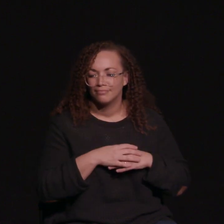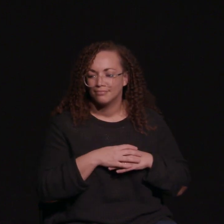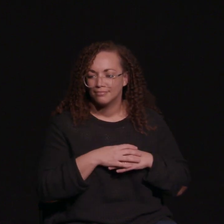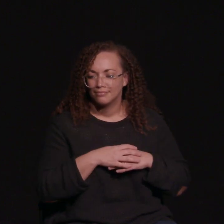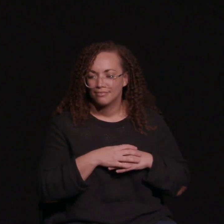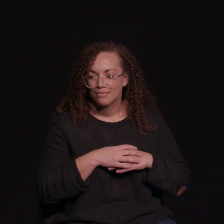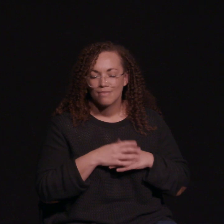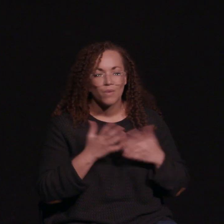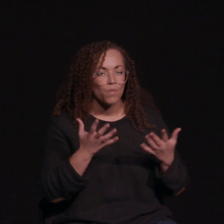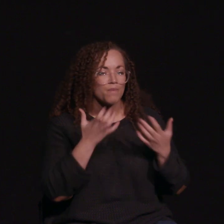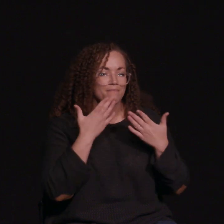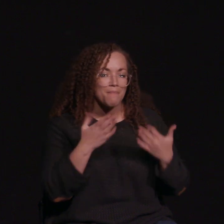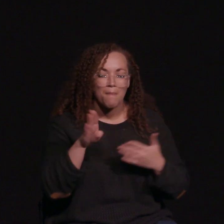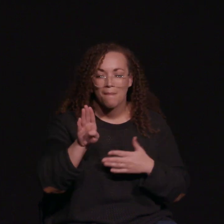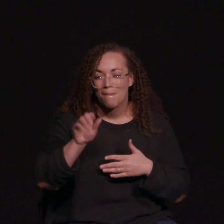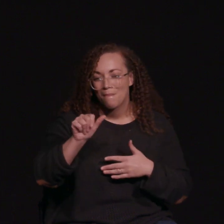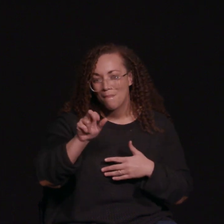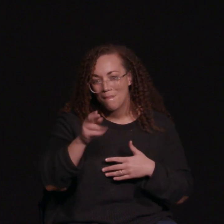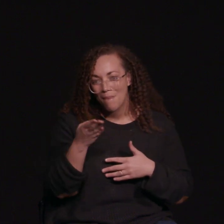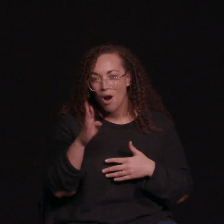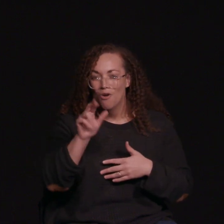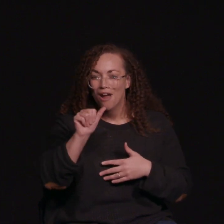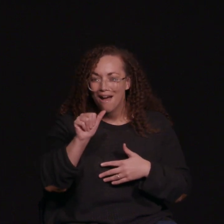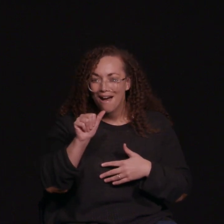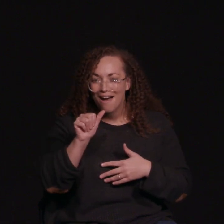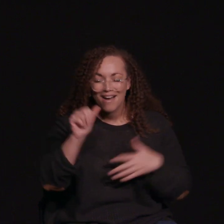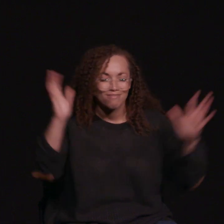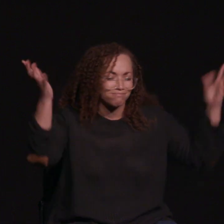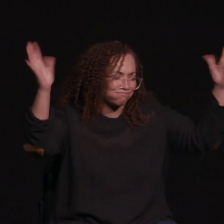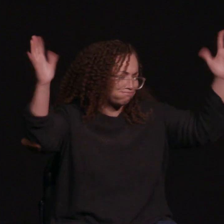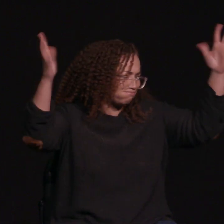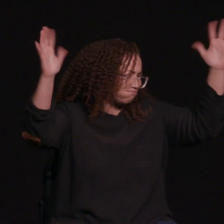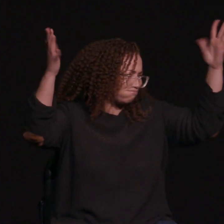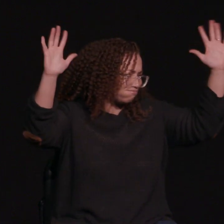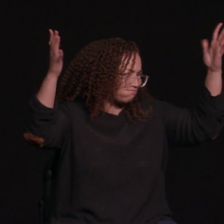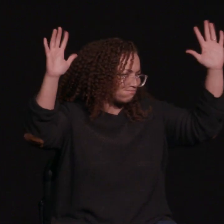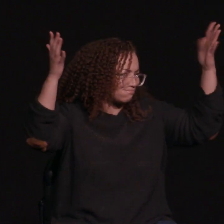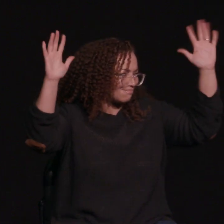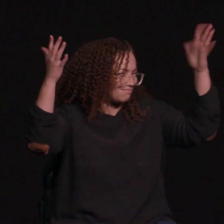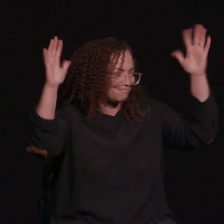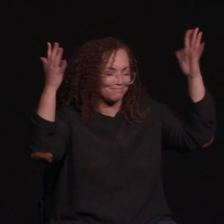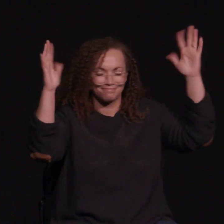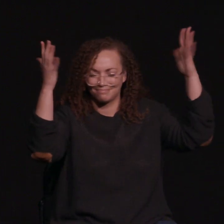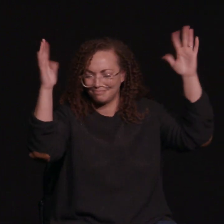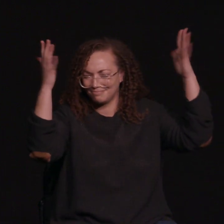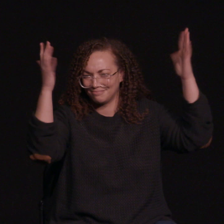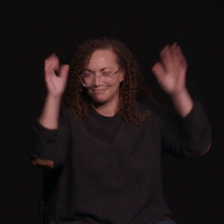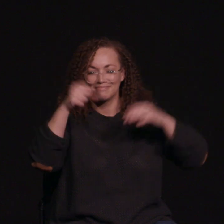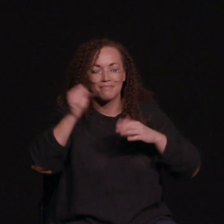I wanna thank Barbara, BSC project manager extraordinaire,